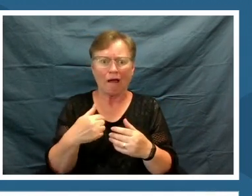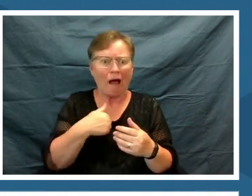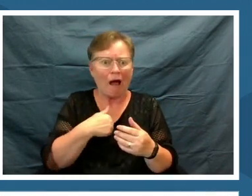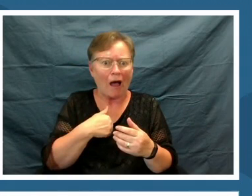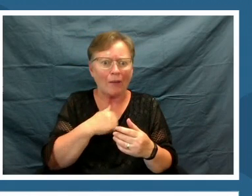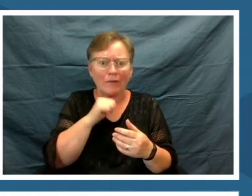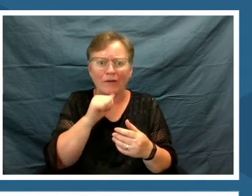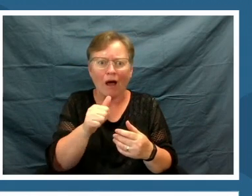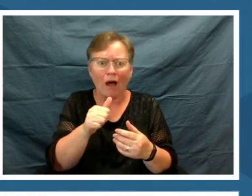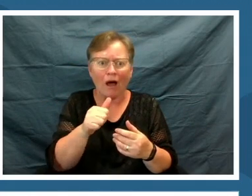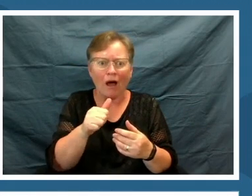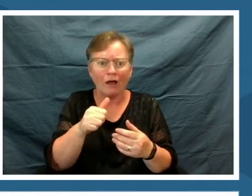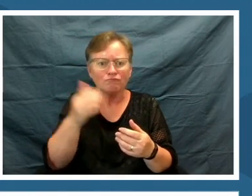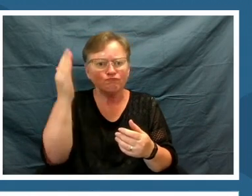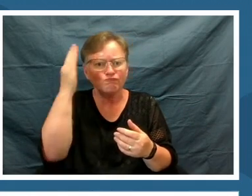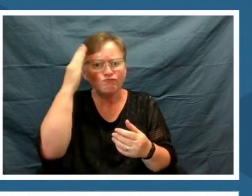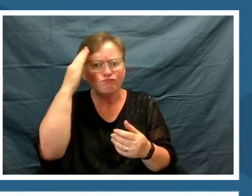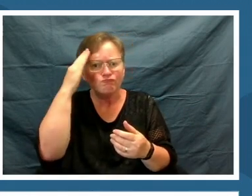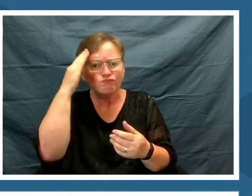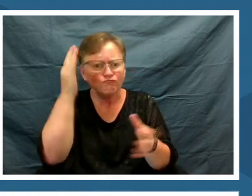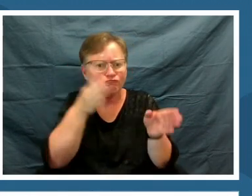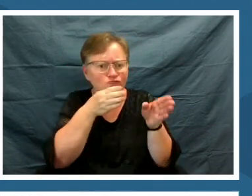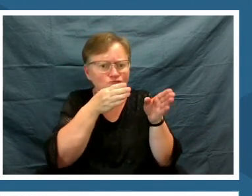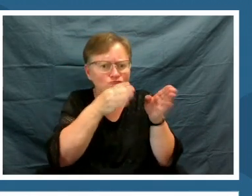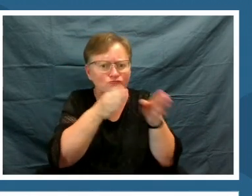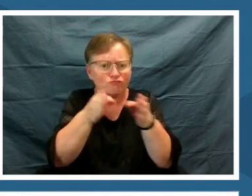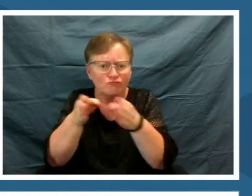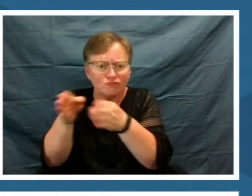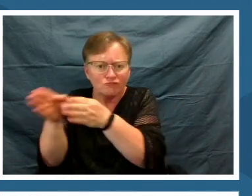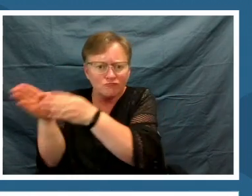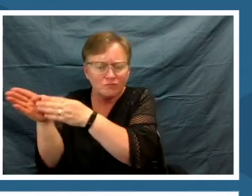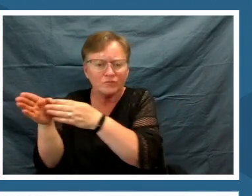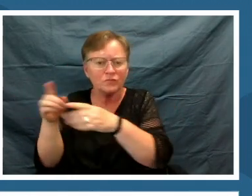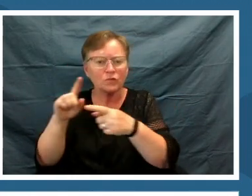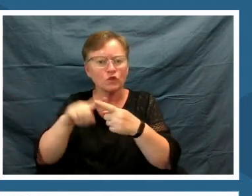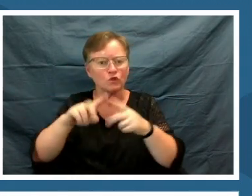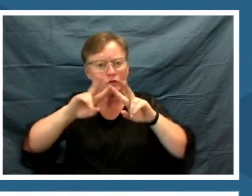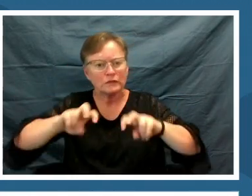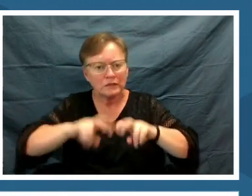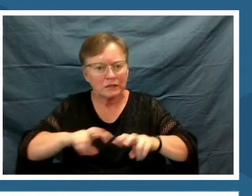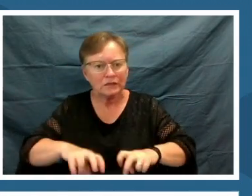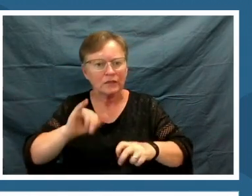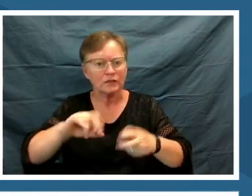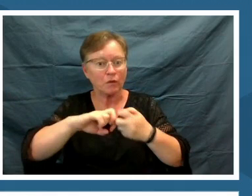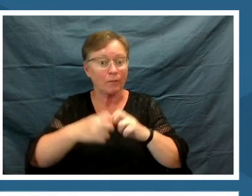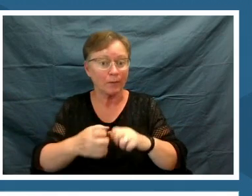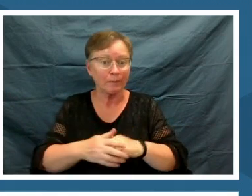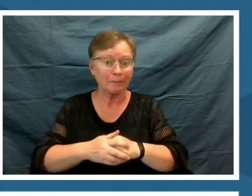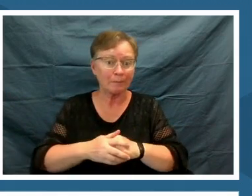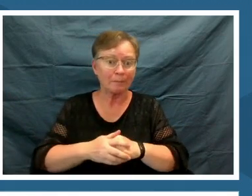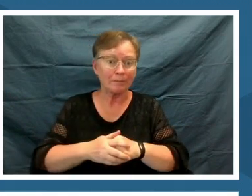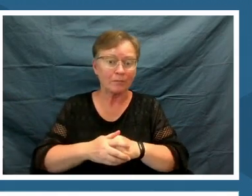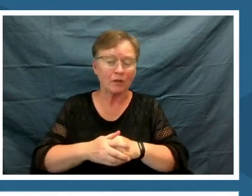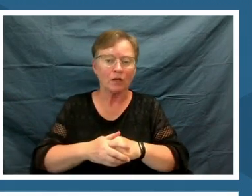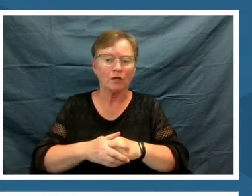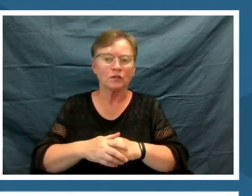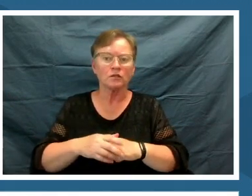ways of knowing that are required to unpack this problem and so as i think